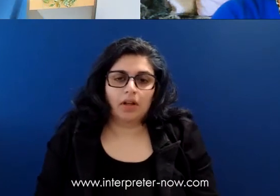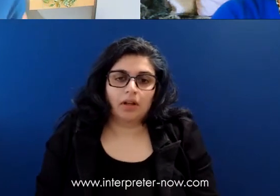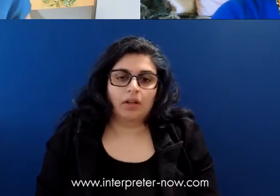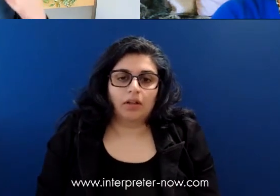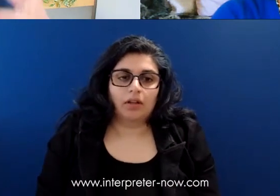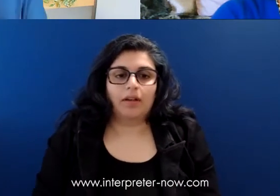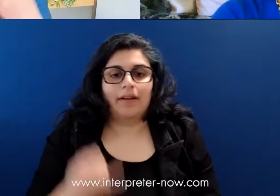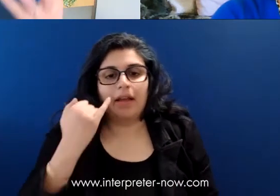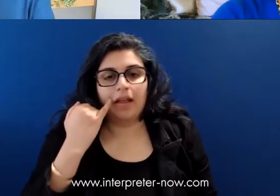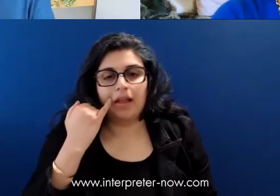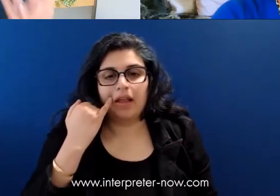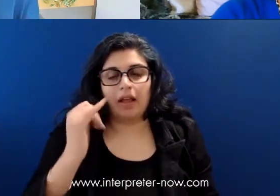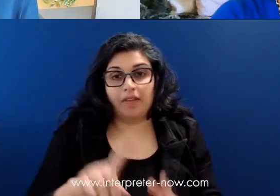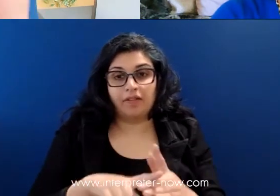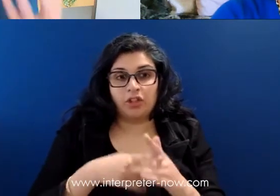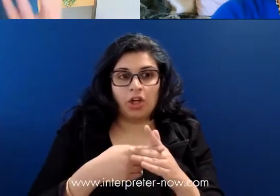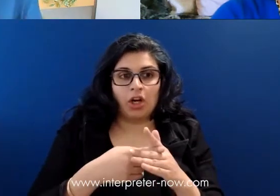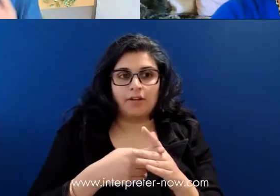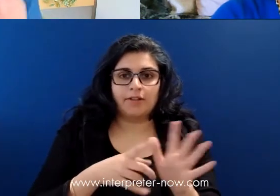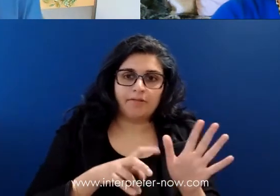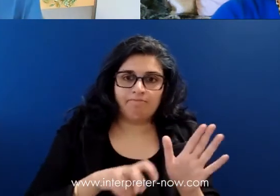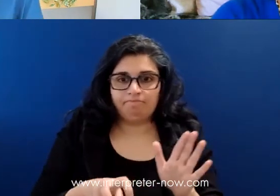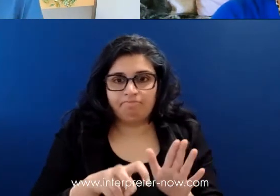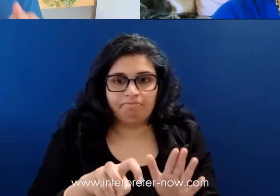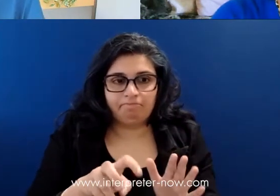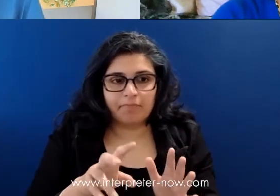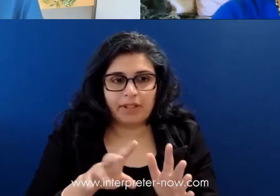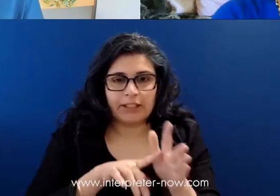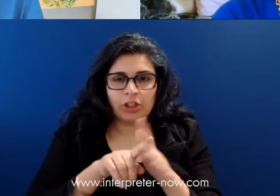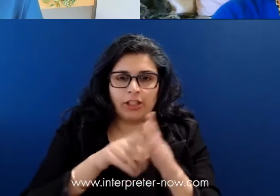If they have started to pave the way already with the one-on-one discussions and the check-ins